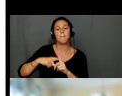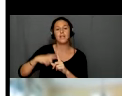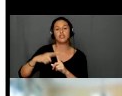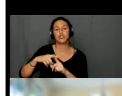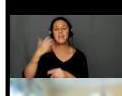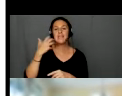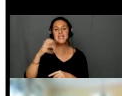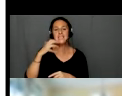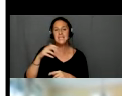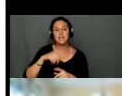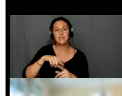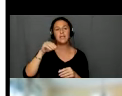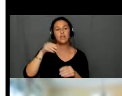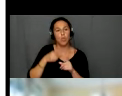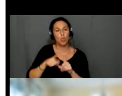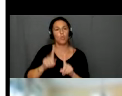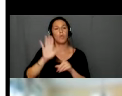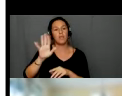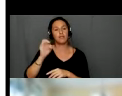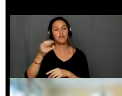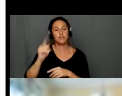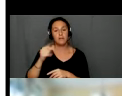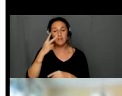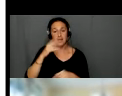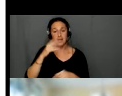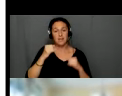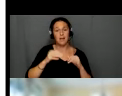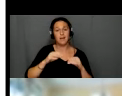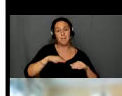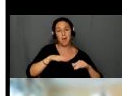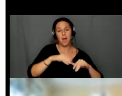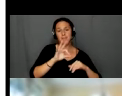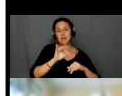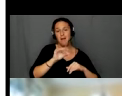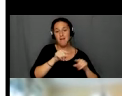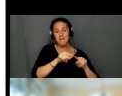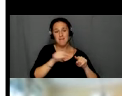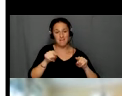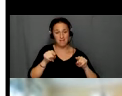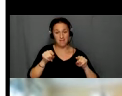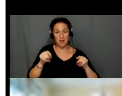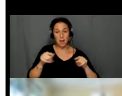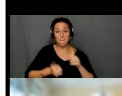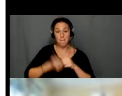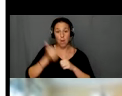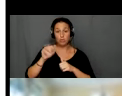And you see, this kind of line at the bottom is 90 degrees c. so for most of the shift they're working in the heat,